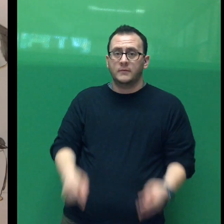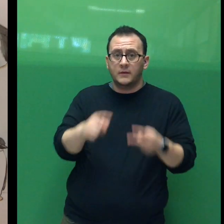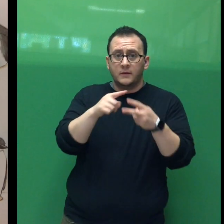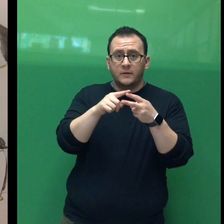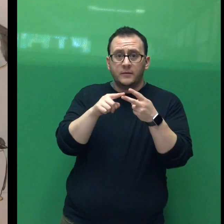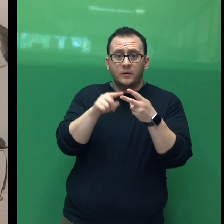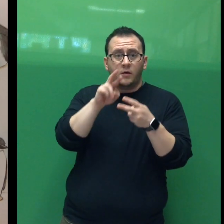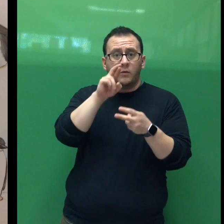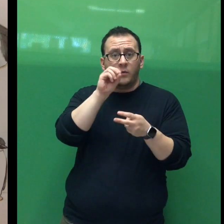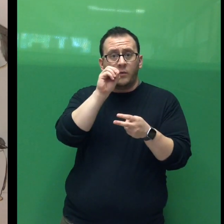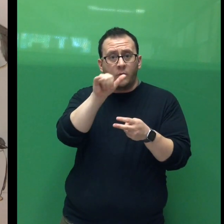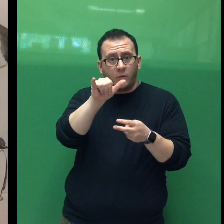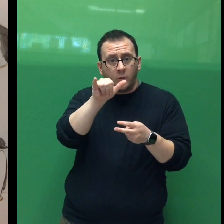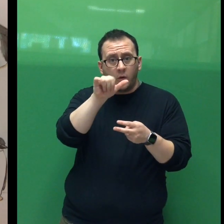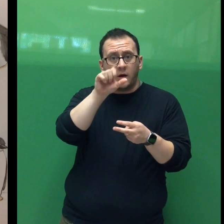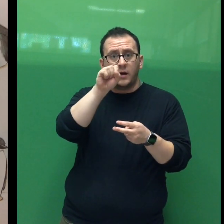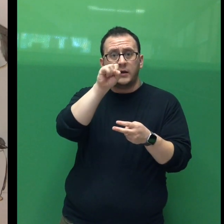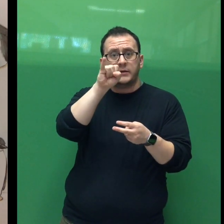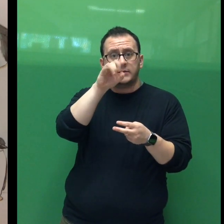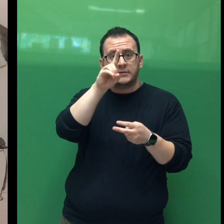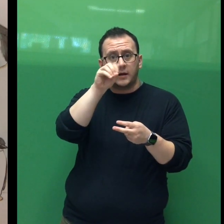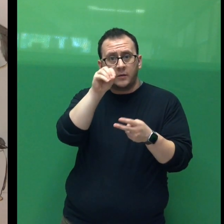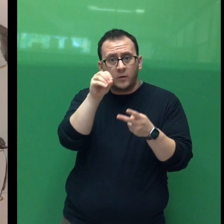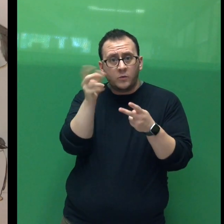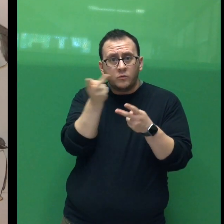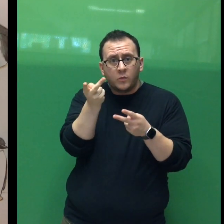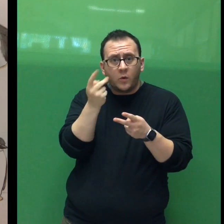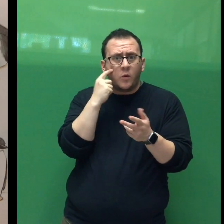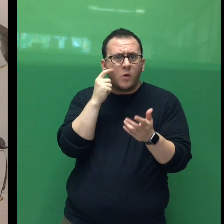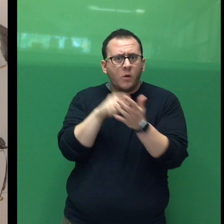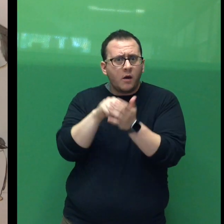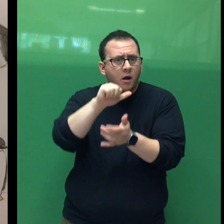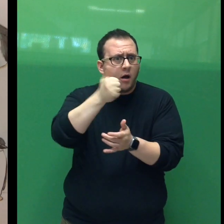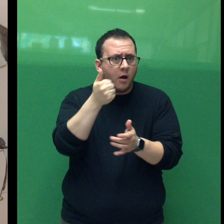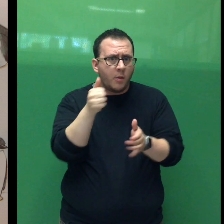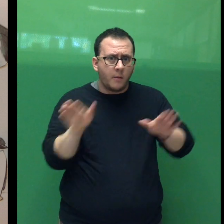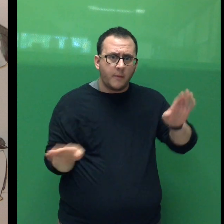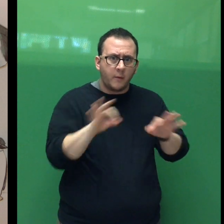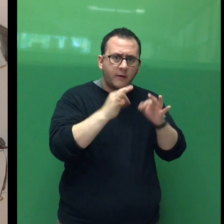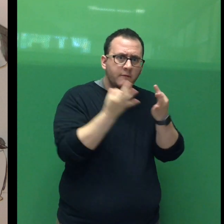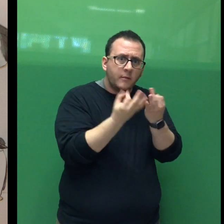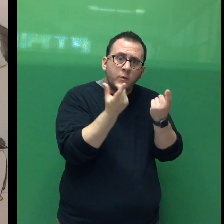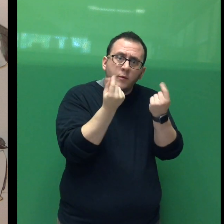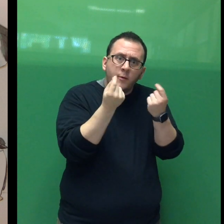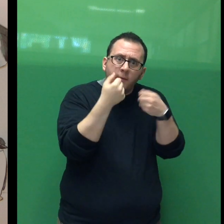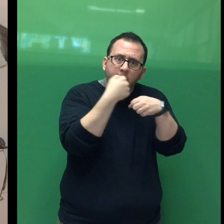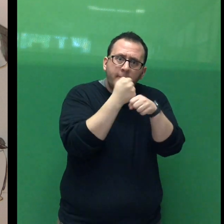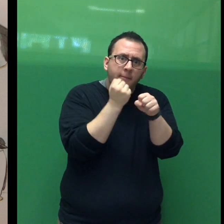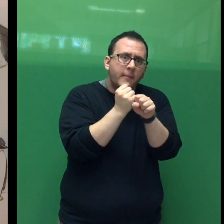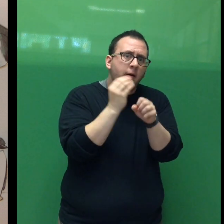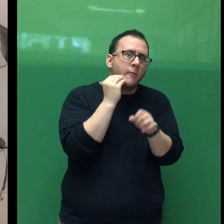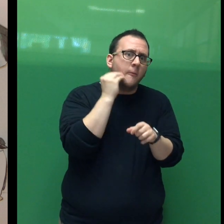The screen splits. On the left: the previously described picture. On the right: Linden signs using American Sign Language.]